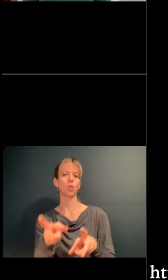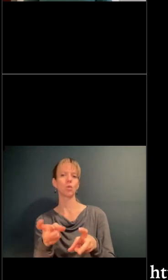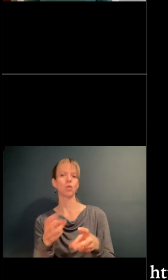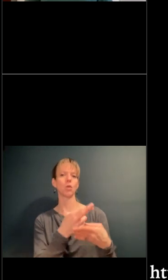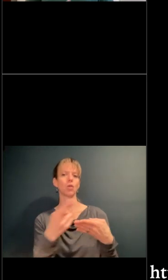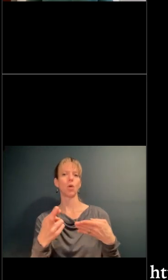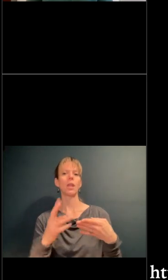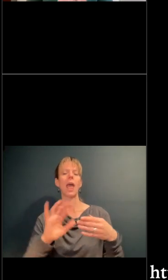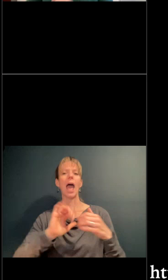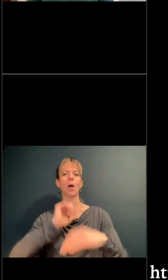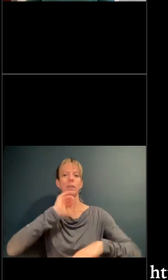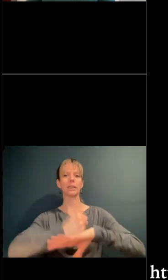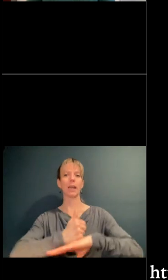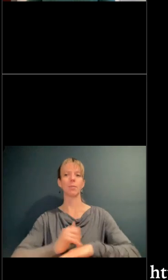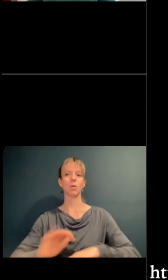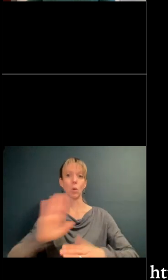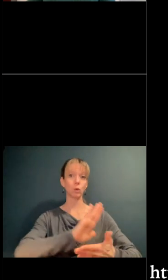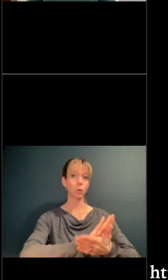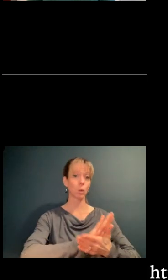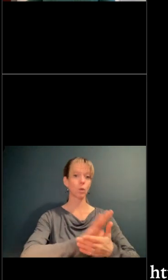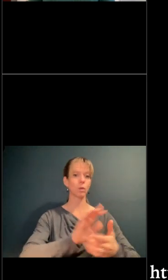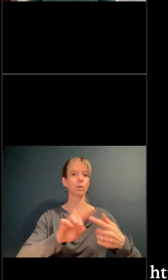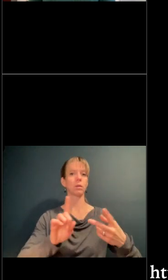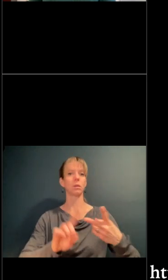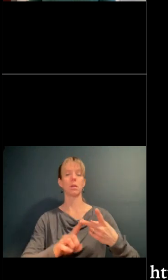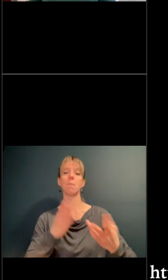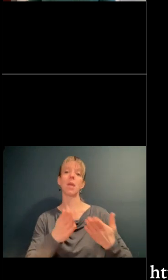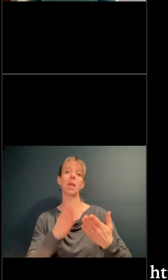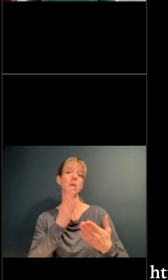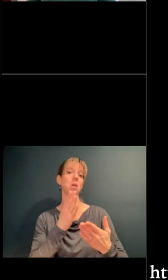set those up in your schools. That might interest you.